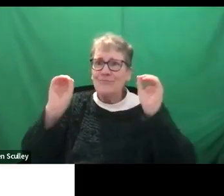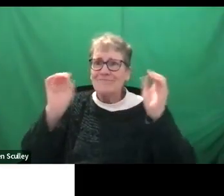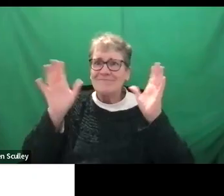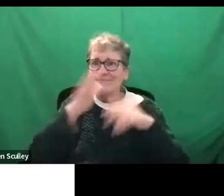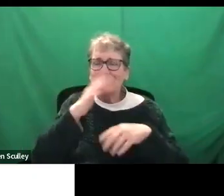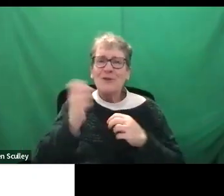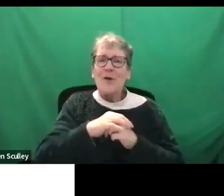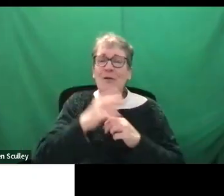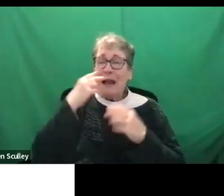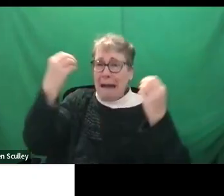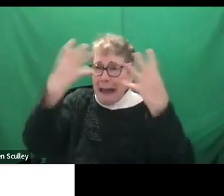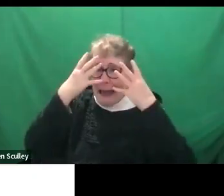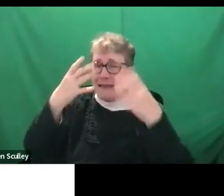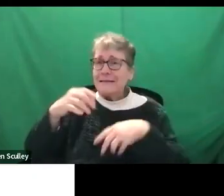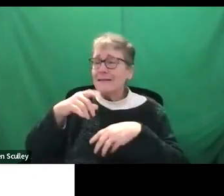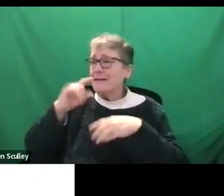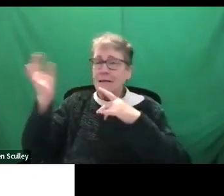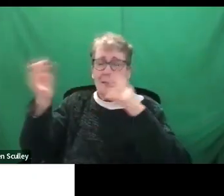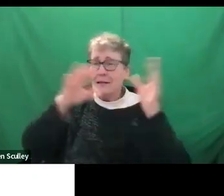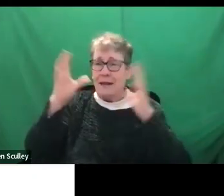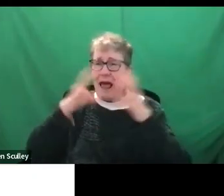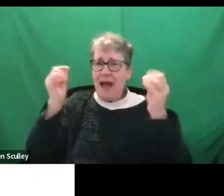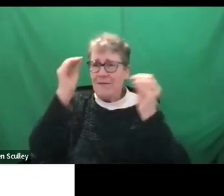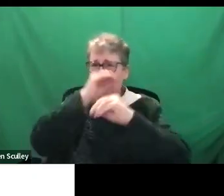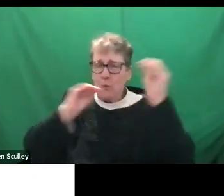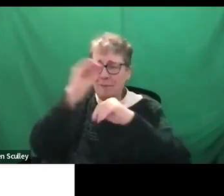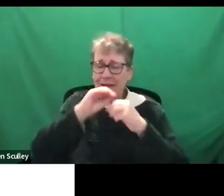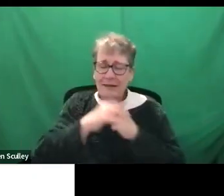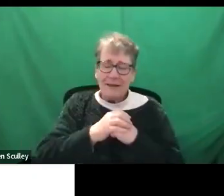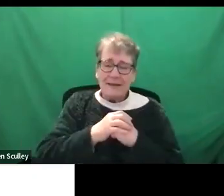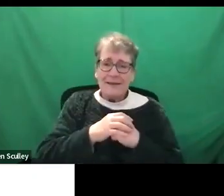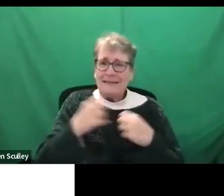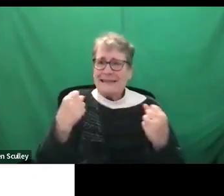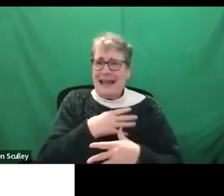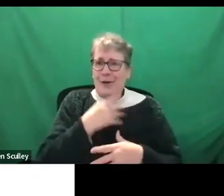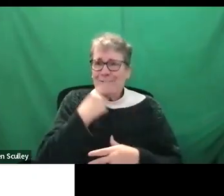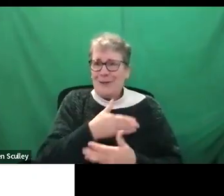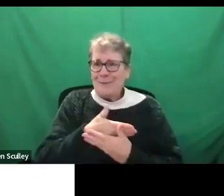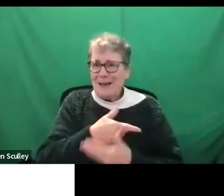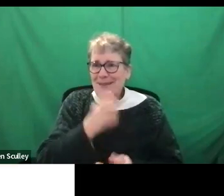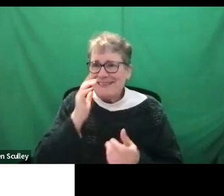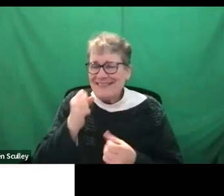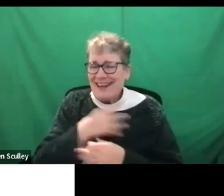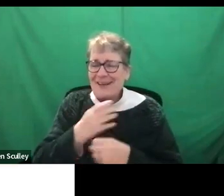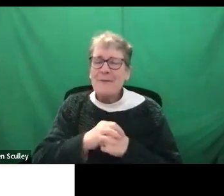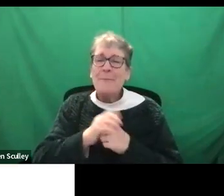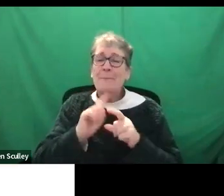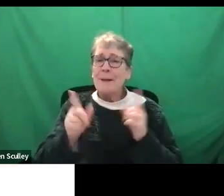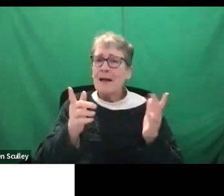in utero, so that means that they don't have that same access, um... ahead of time.